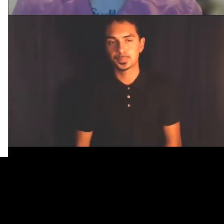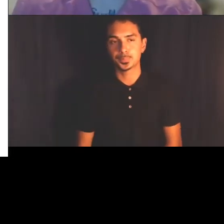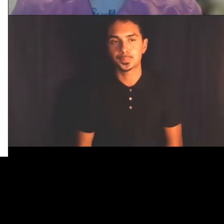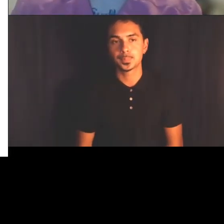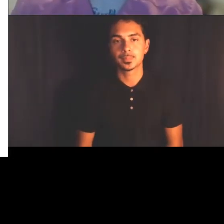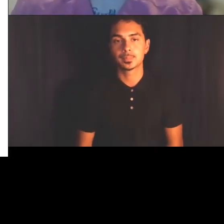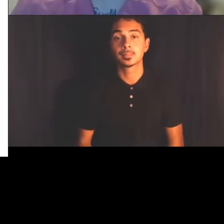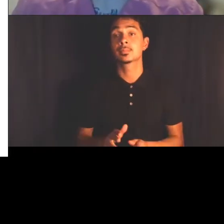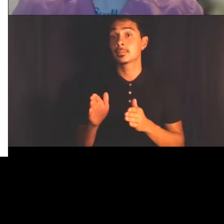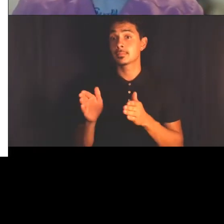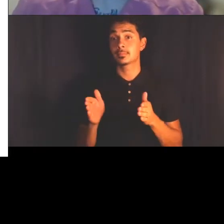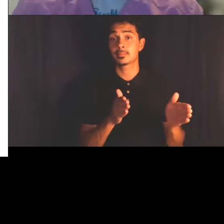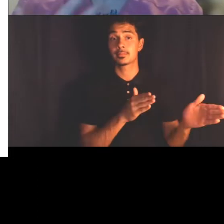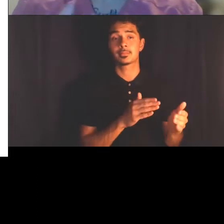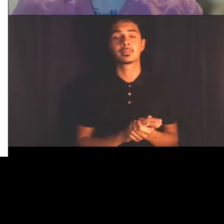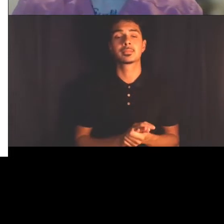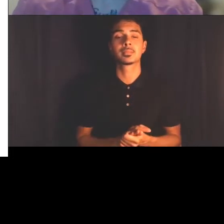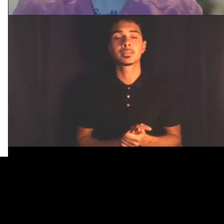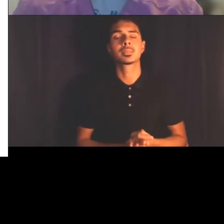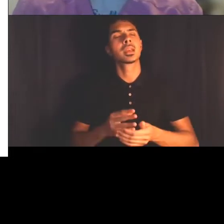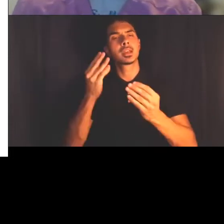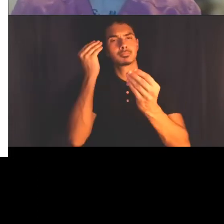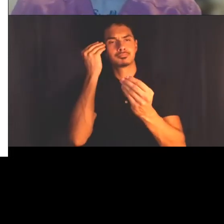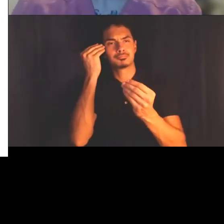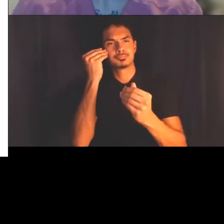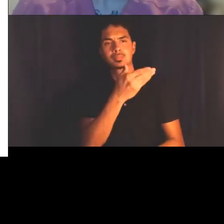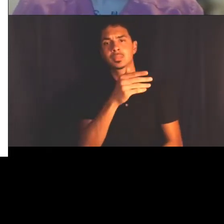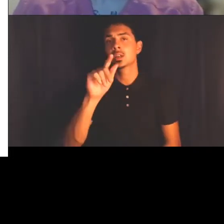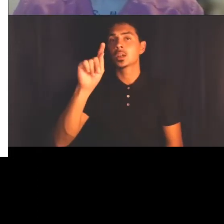When thinking about specifically trans and nonbinary